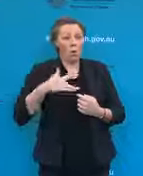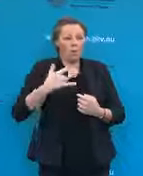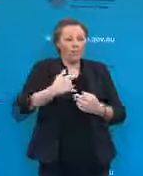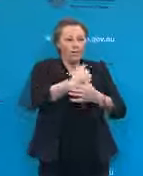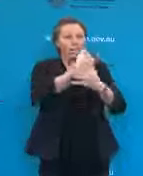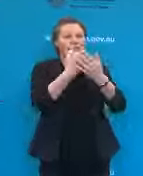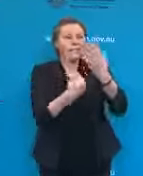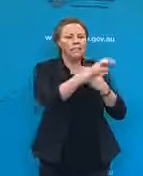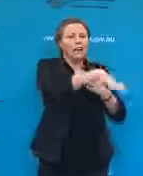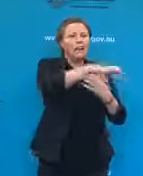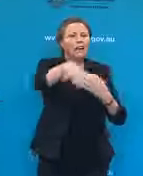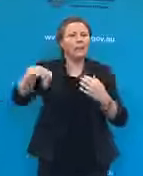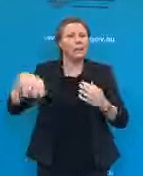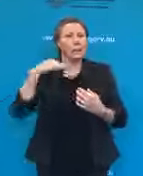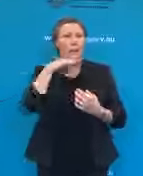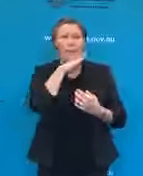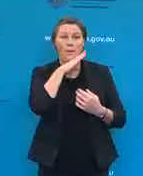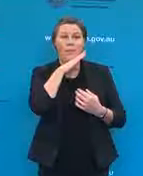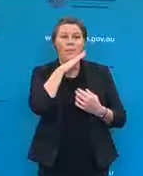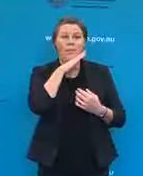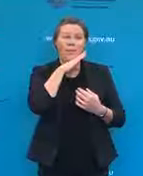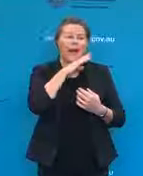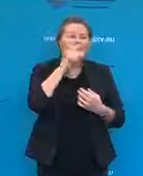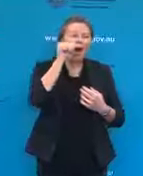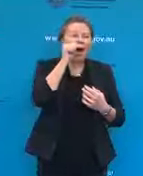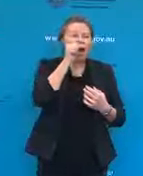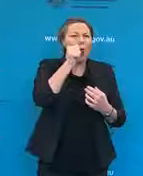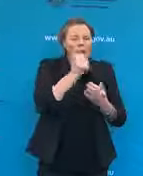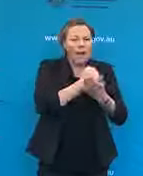Melbourne, although there are relatively low numbers of cases in each of those